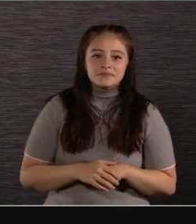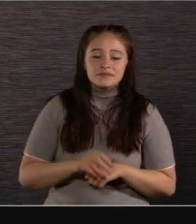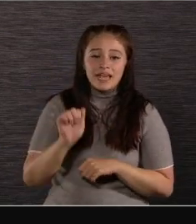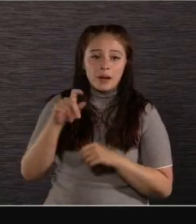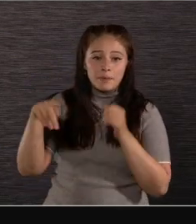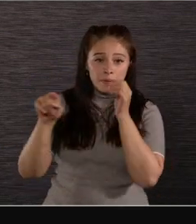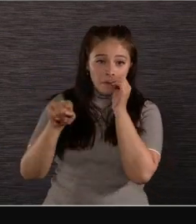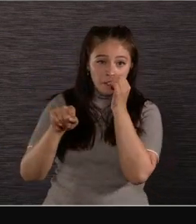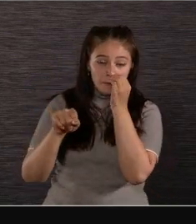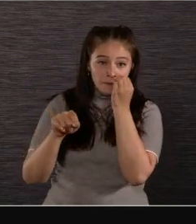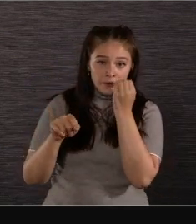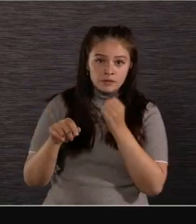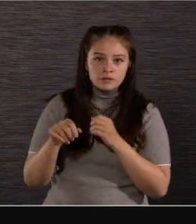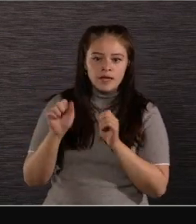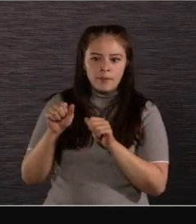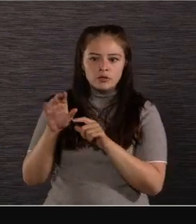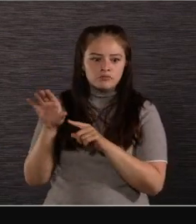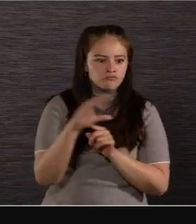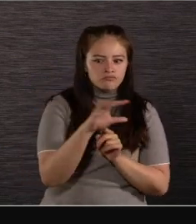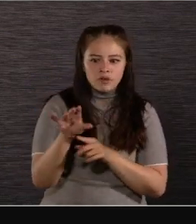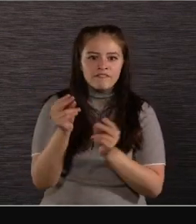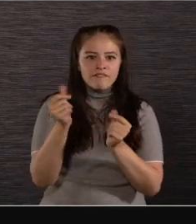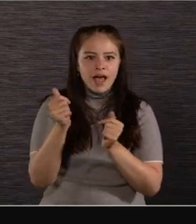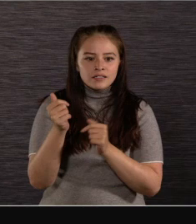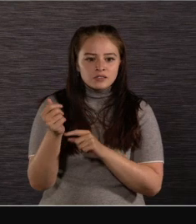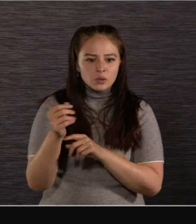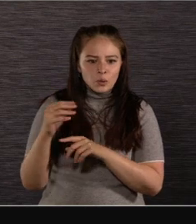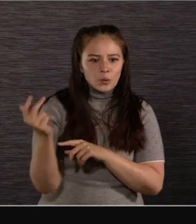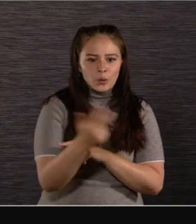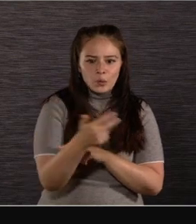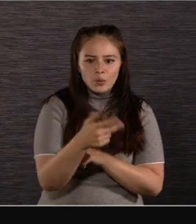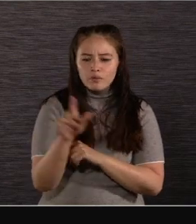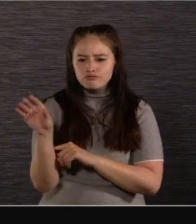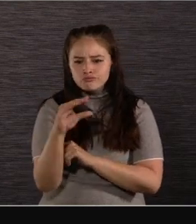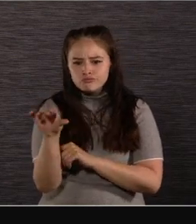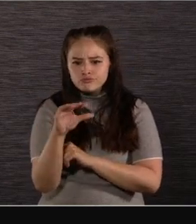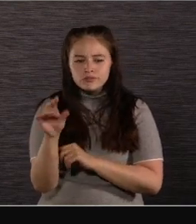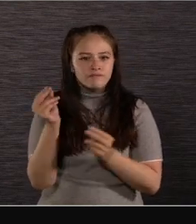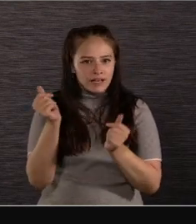to keep up with fast moving subjects while the continuous light shines.